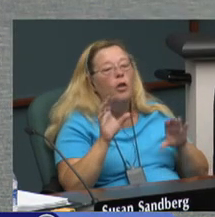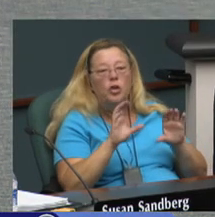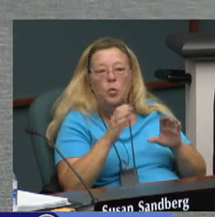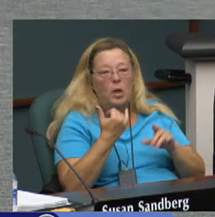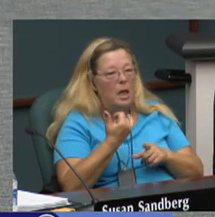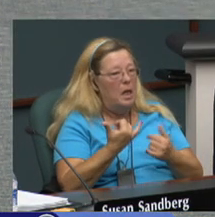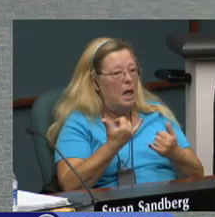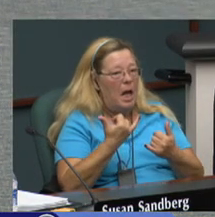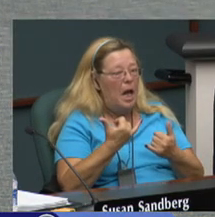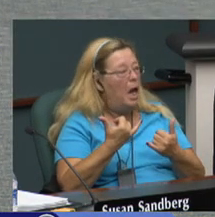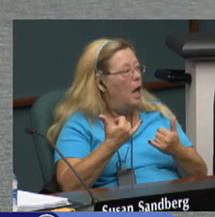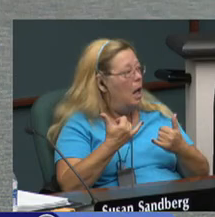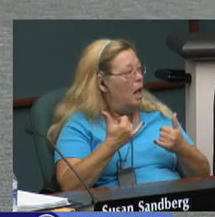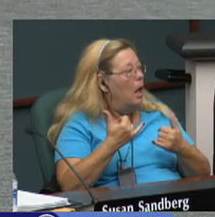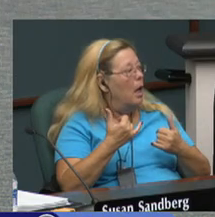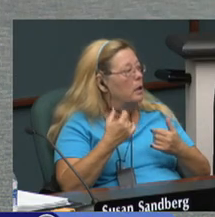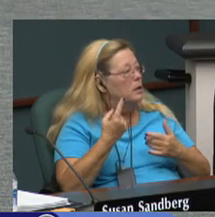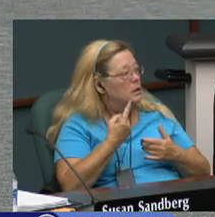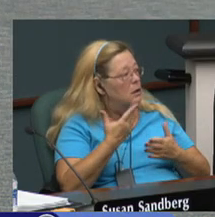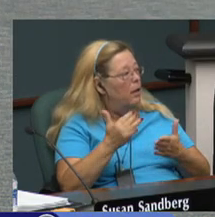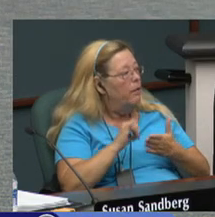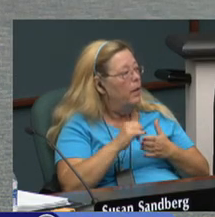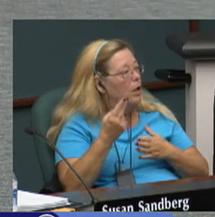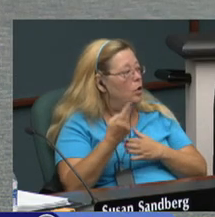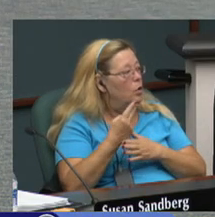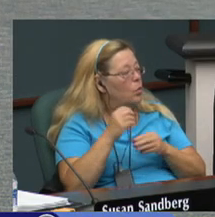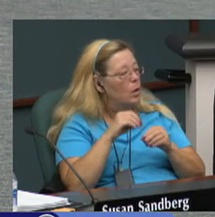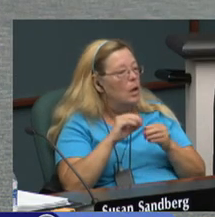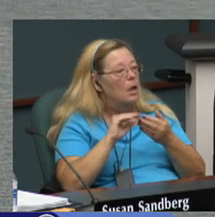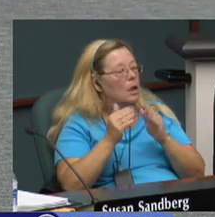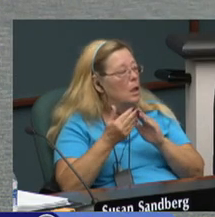I mean that is something that is used in the city and also I guess I'm more